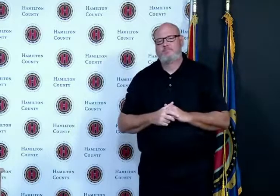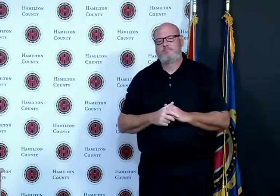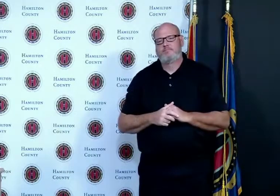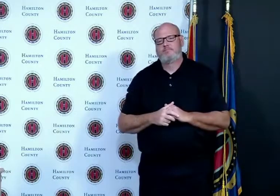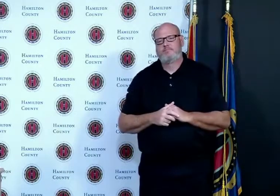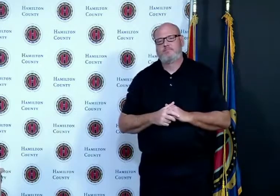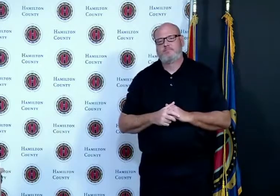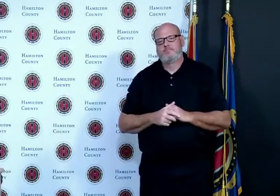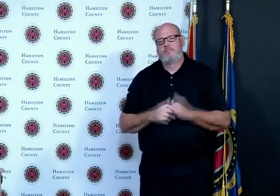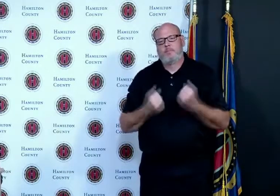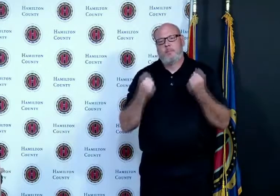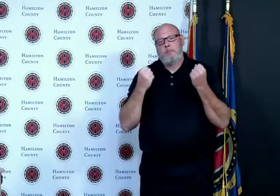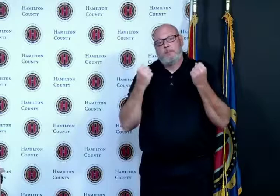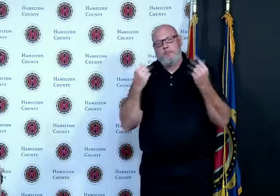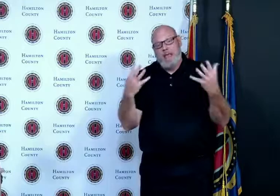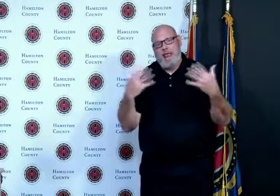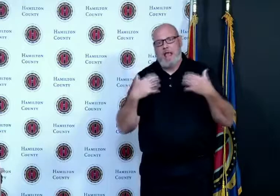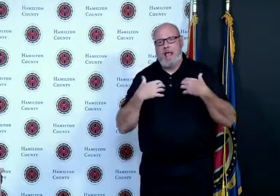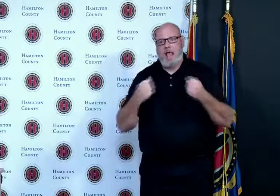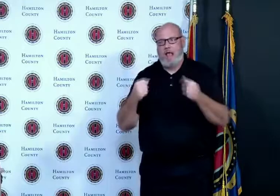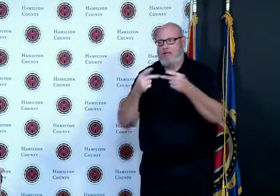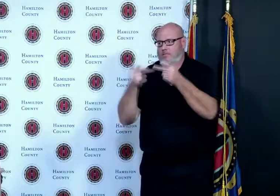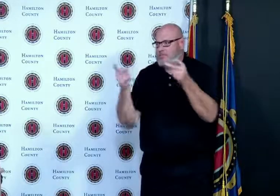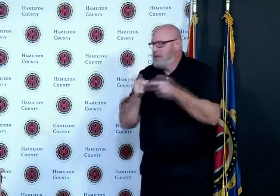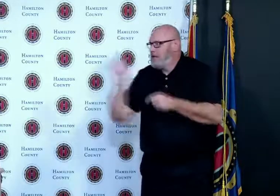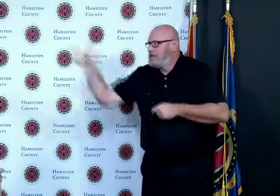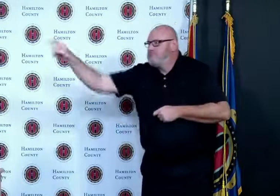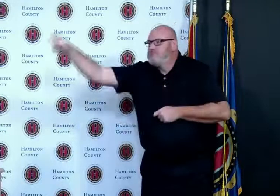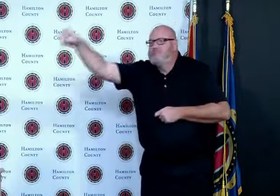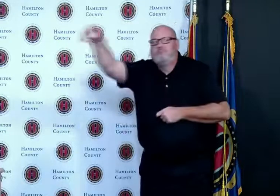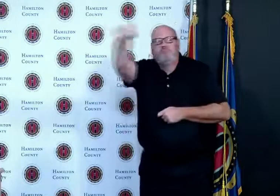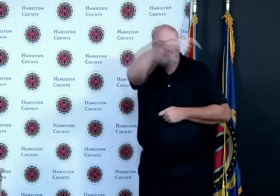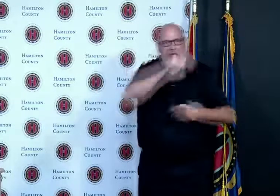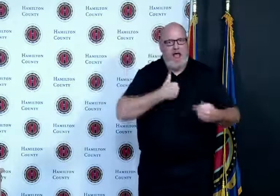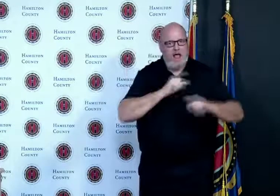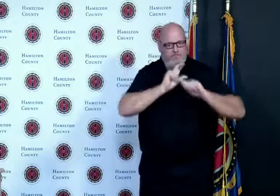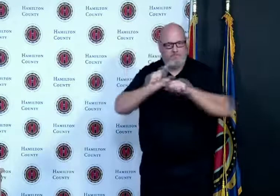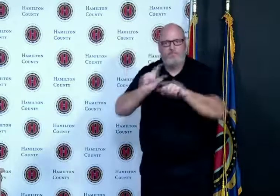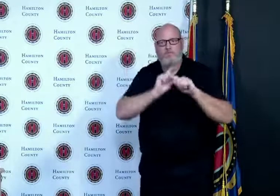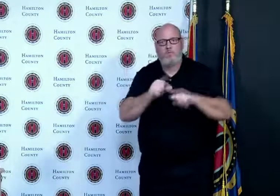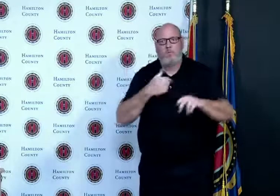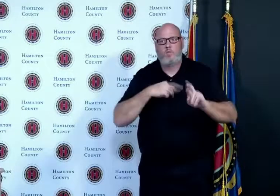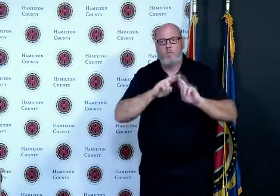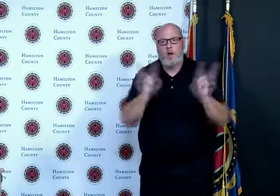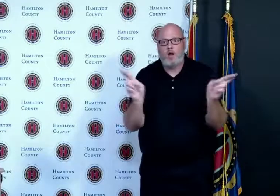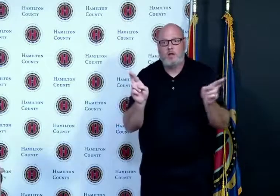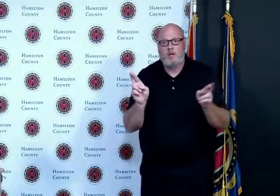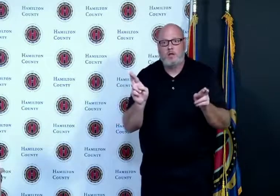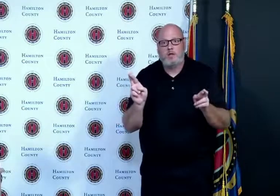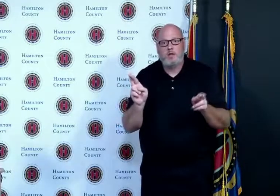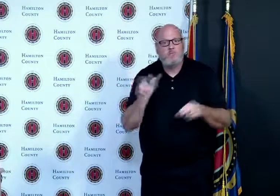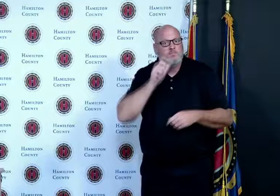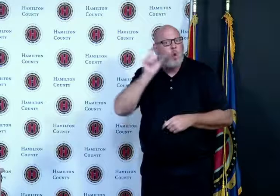Board of Elections in Norwood no longer require appointment you can walk right up low to no wait